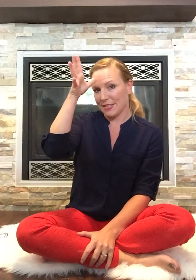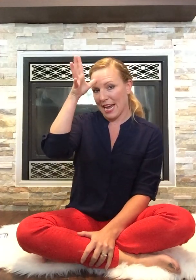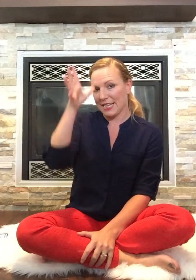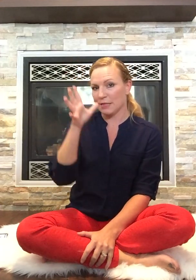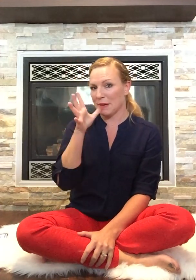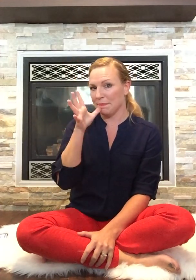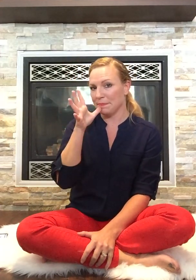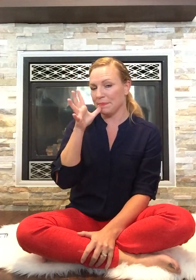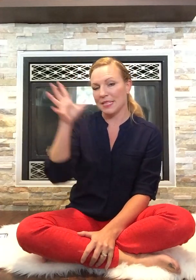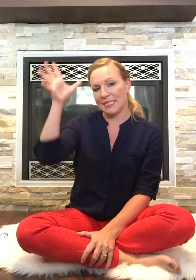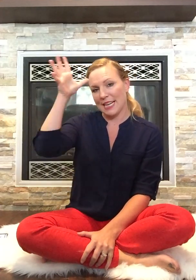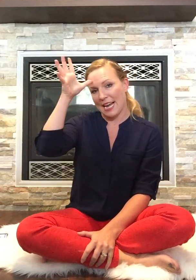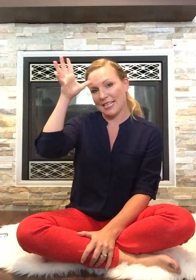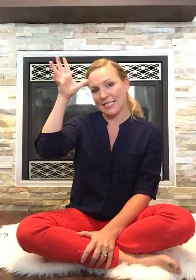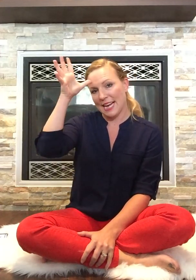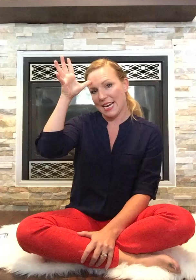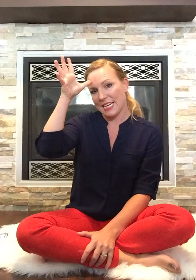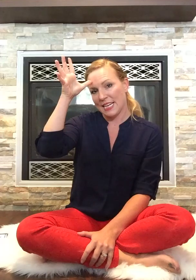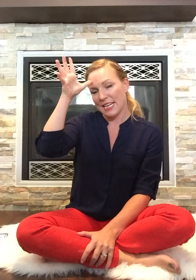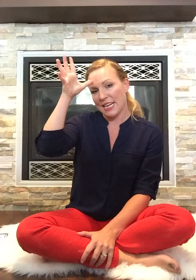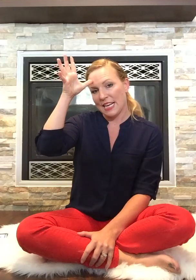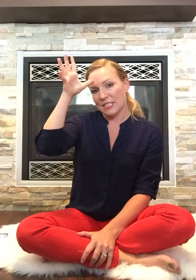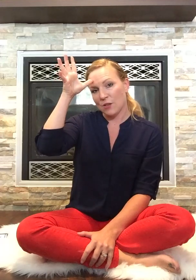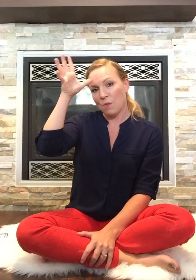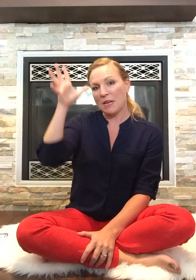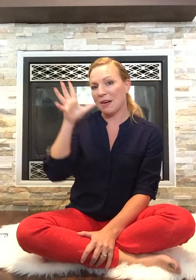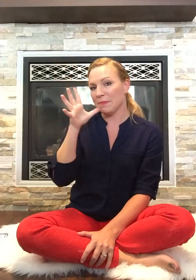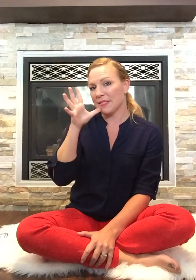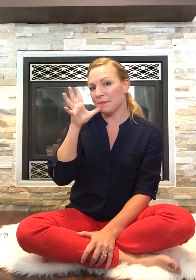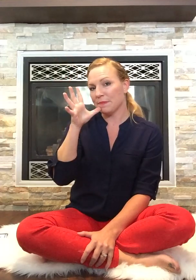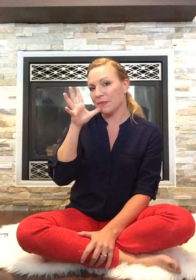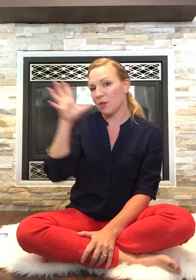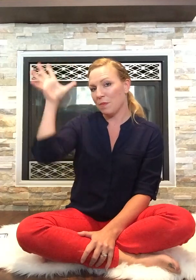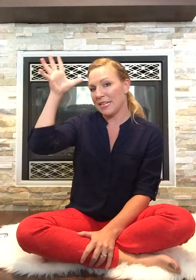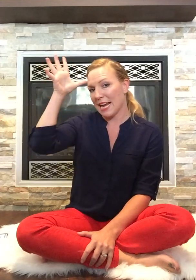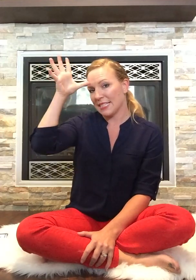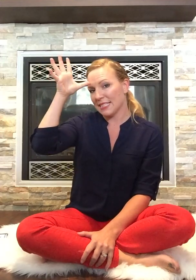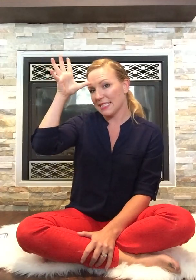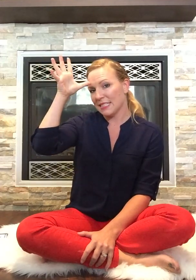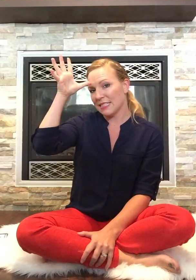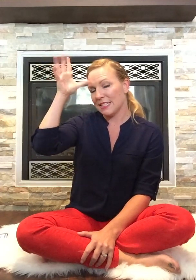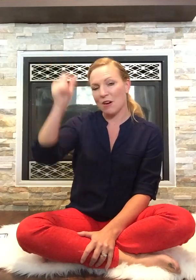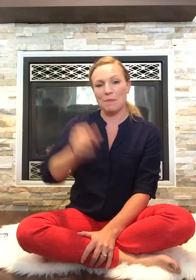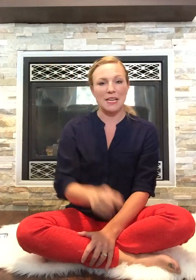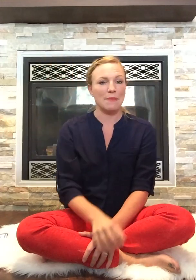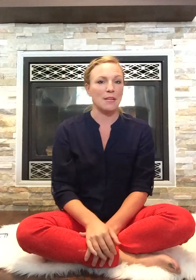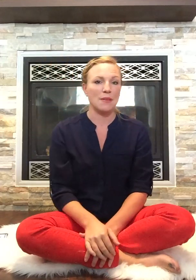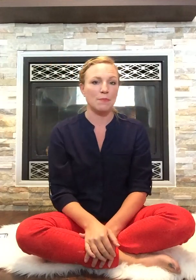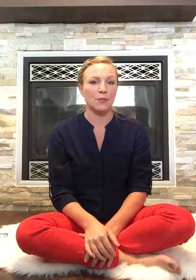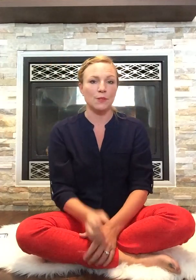DAD has a MOM, DAD has a DAD, so many MOMS, so many DADS, there are many, many people who